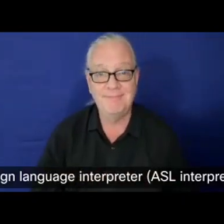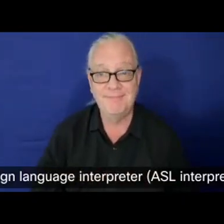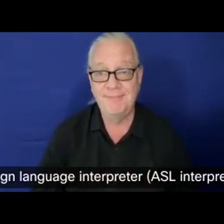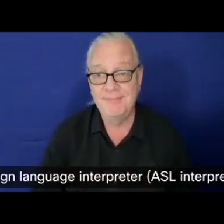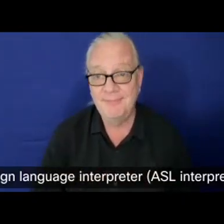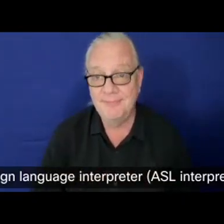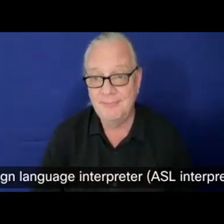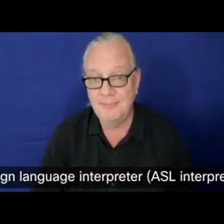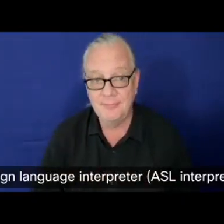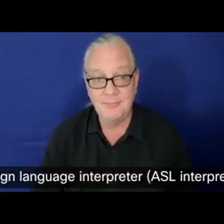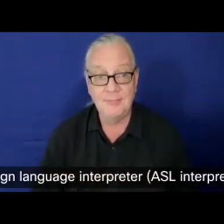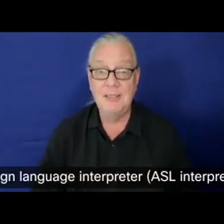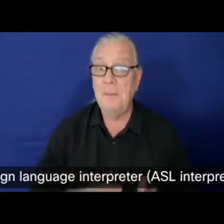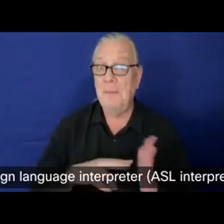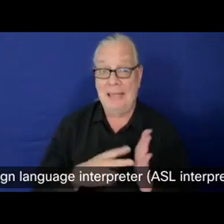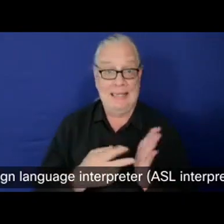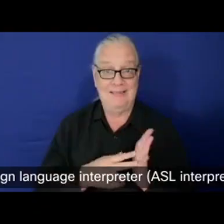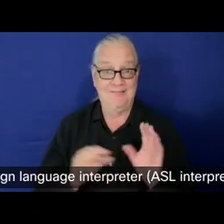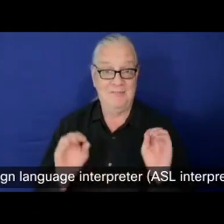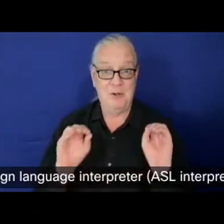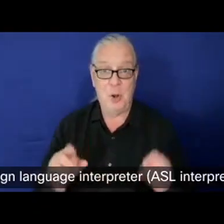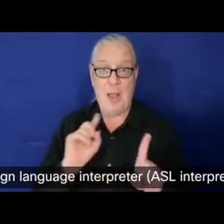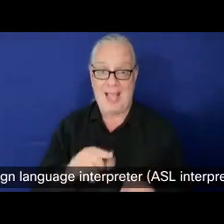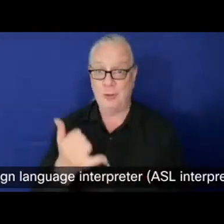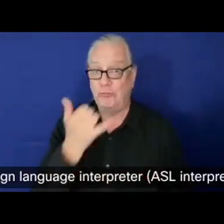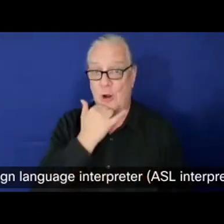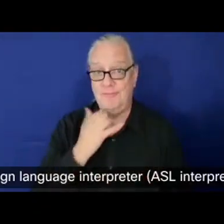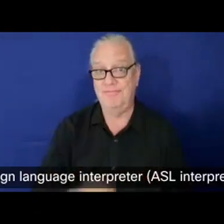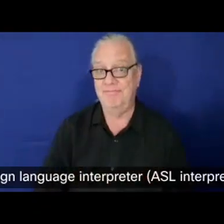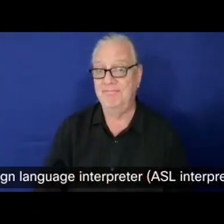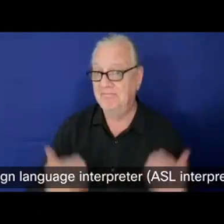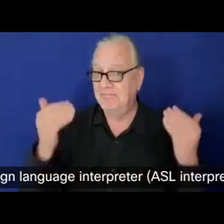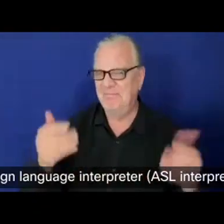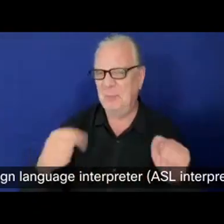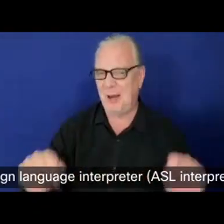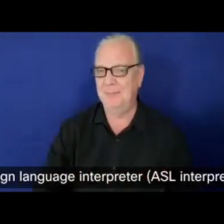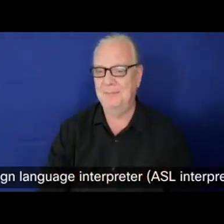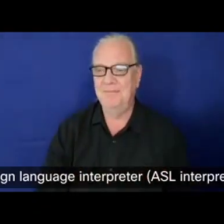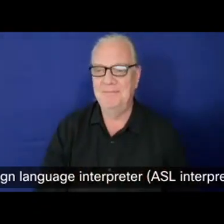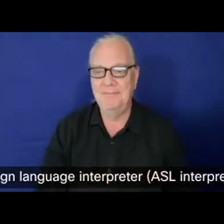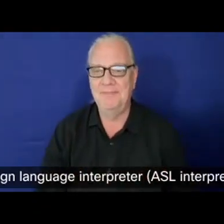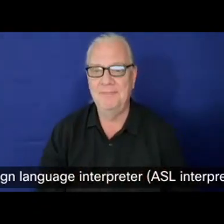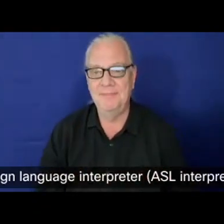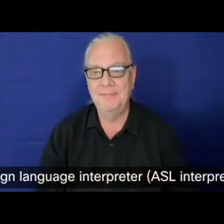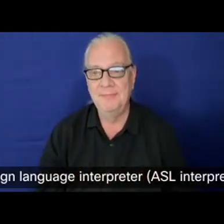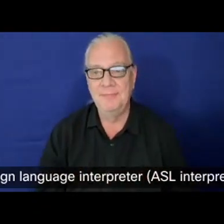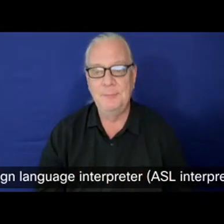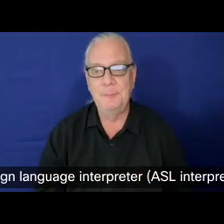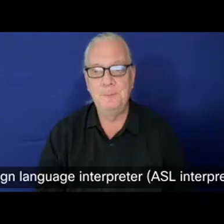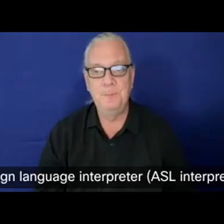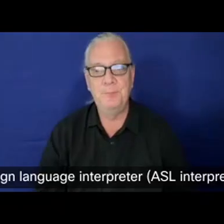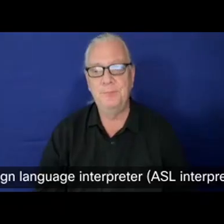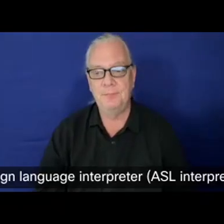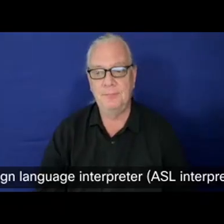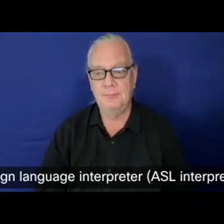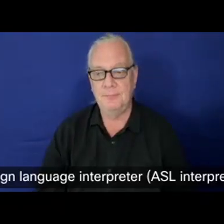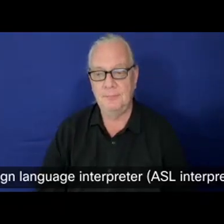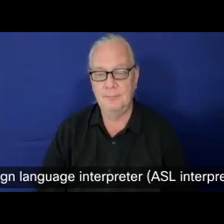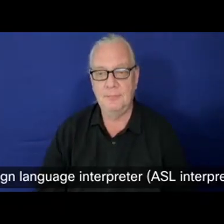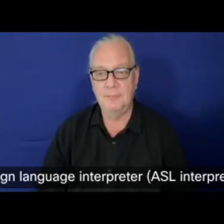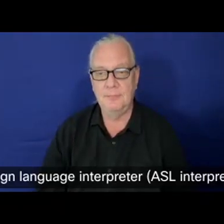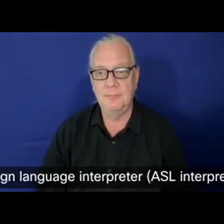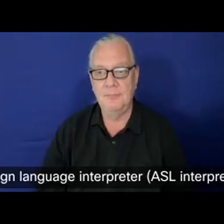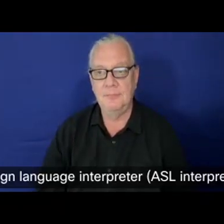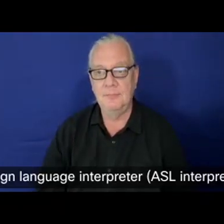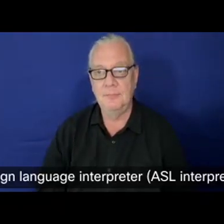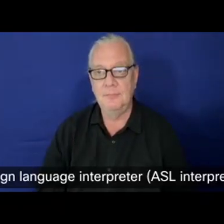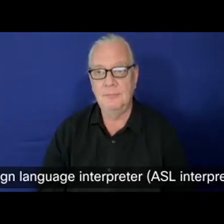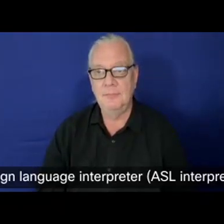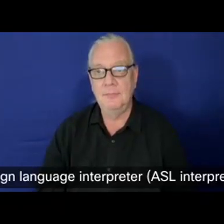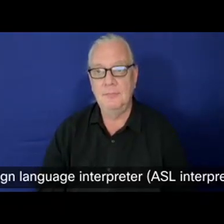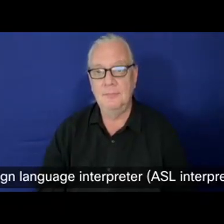means there's no wrong answer. How about that? You can see the